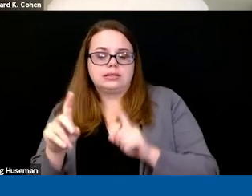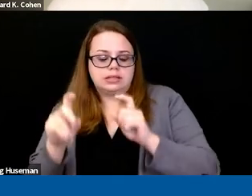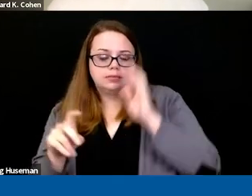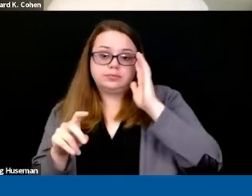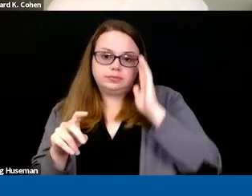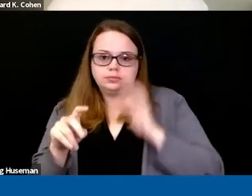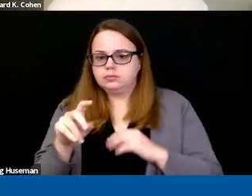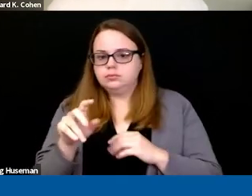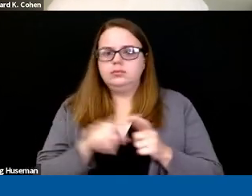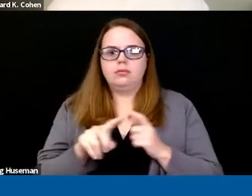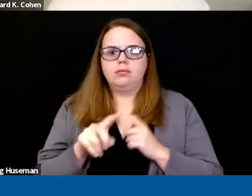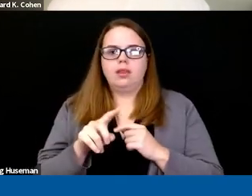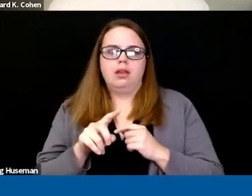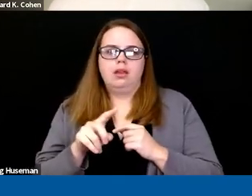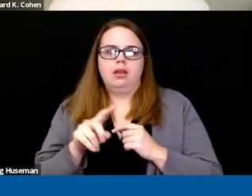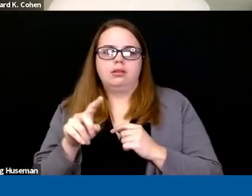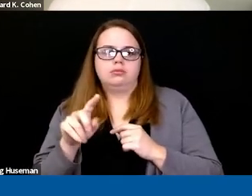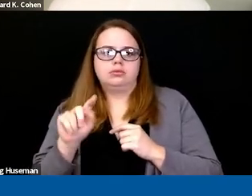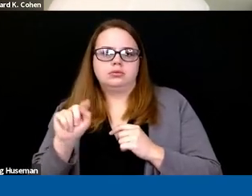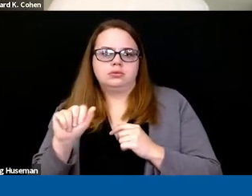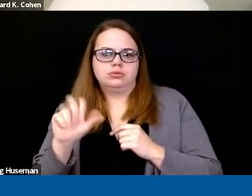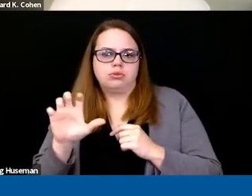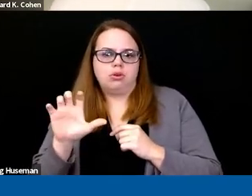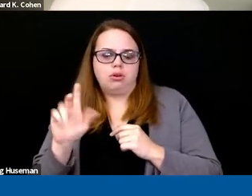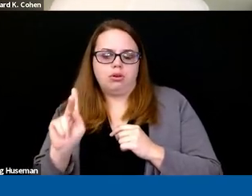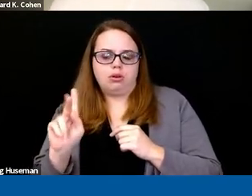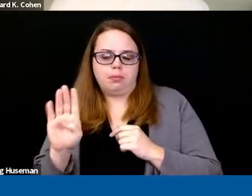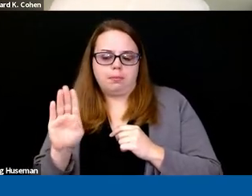And on Android, you have TalkBack. So use any combination of those.